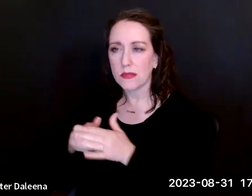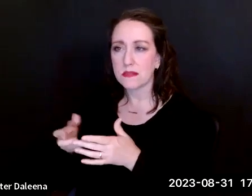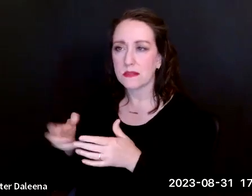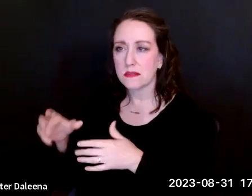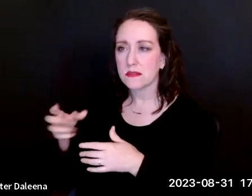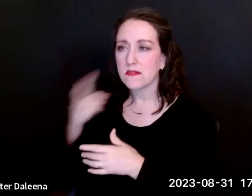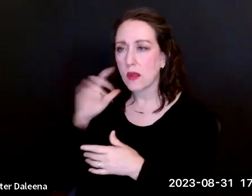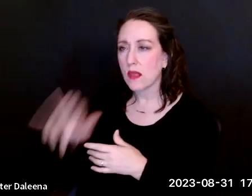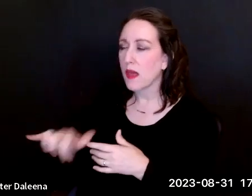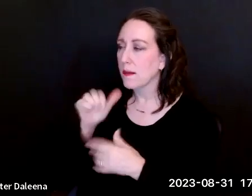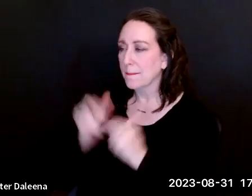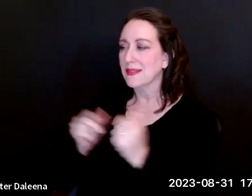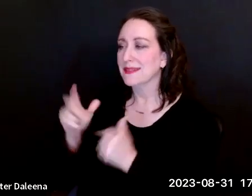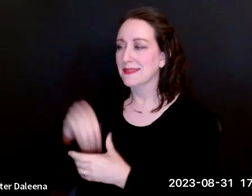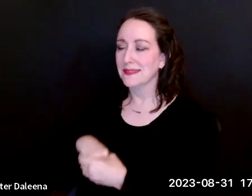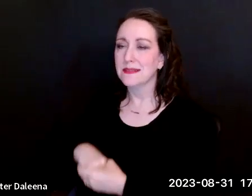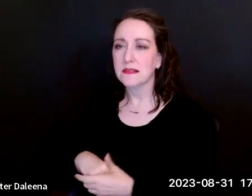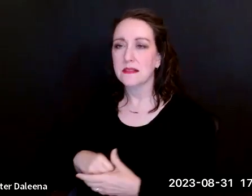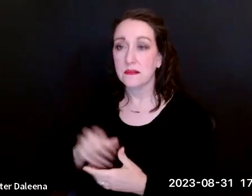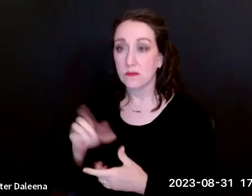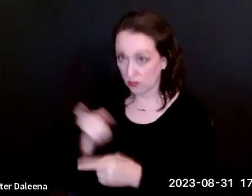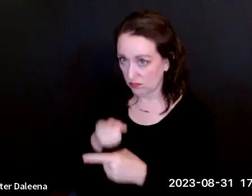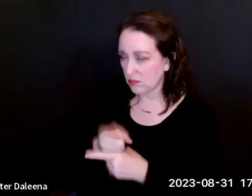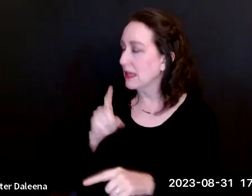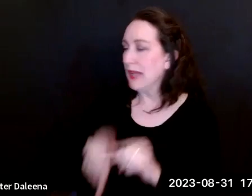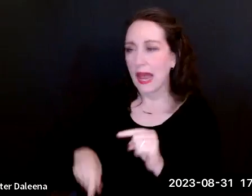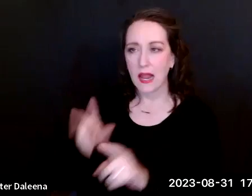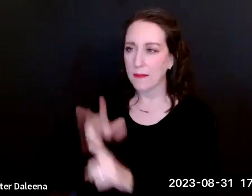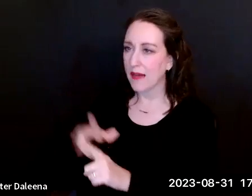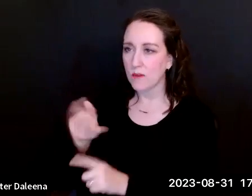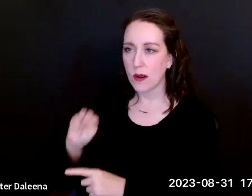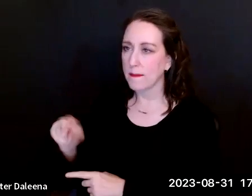um that were built in if that's correct that you cannot apply for the MHP it was